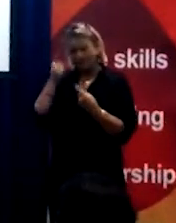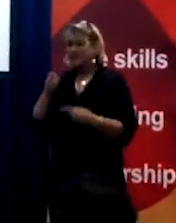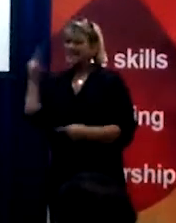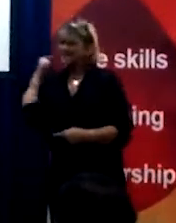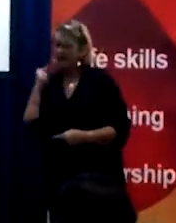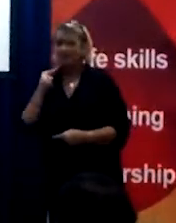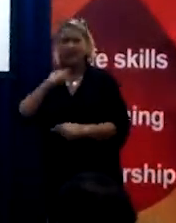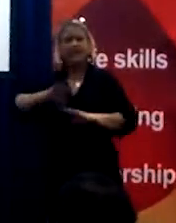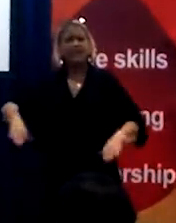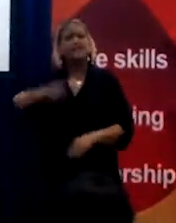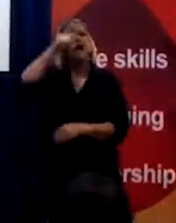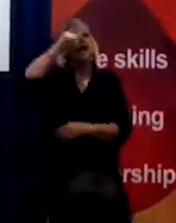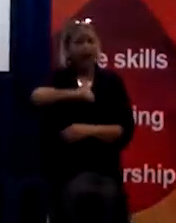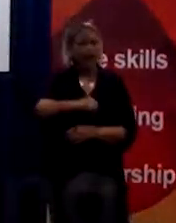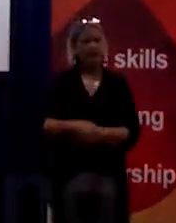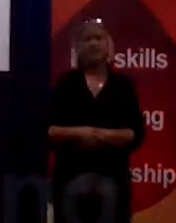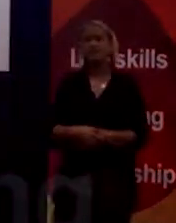Thank you.